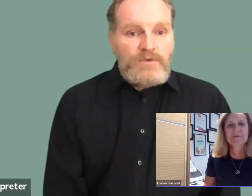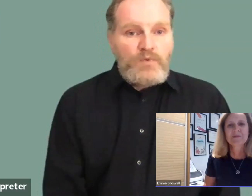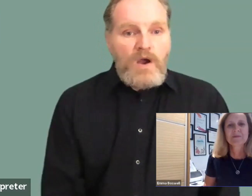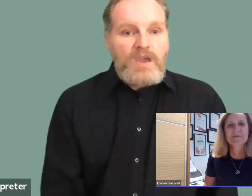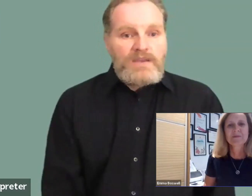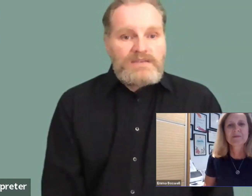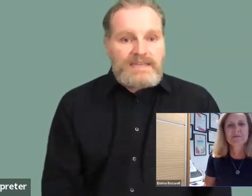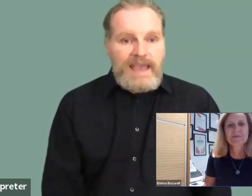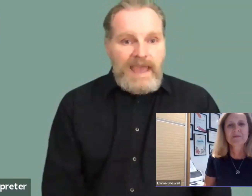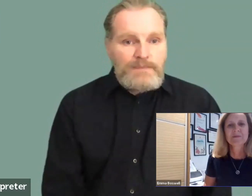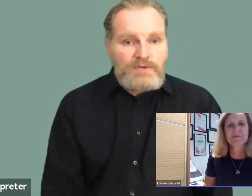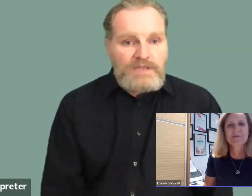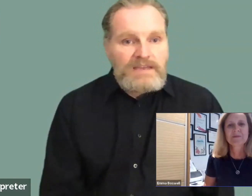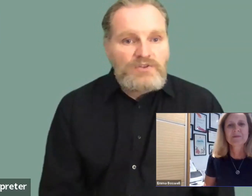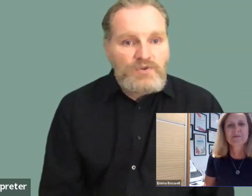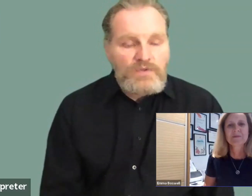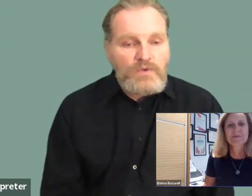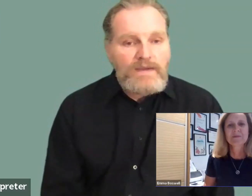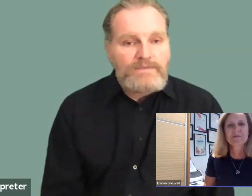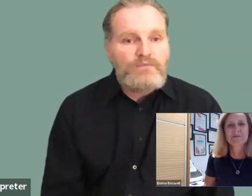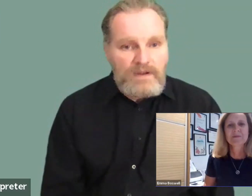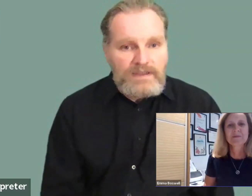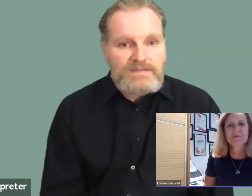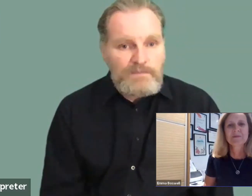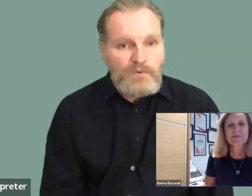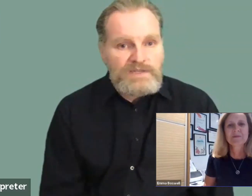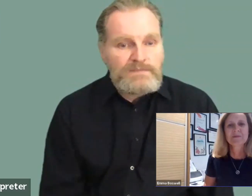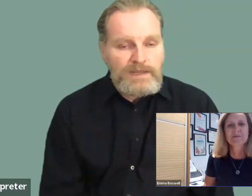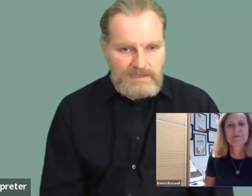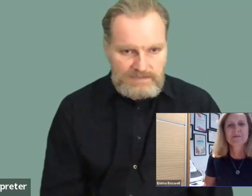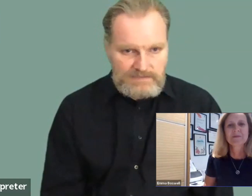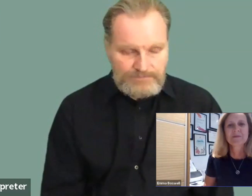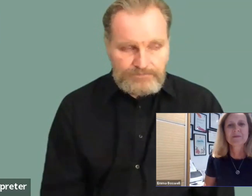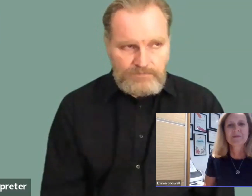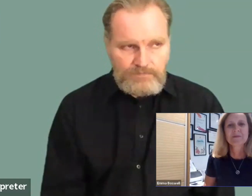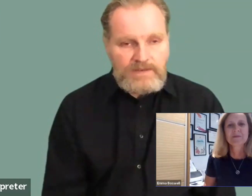if you are going to see anybody, ensure that you have the right support in place.